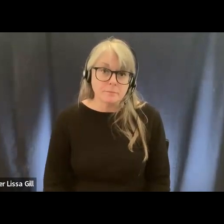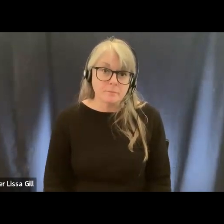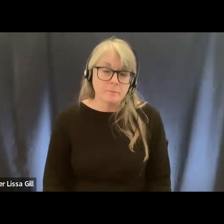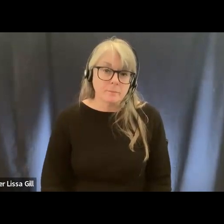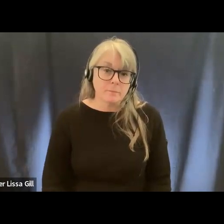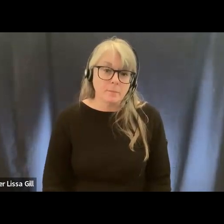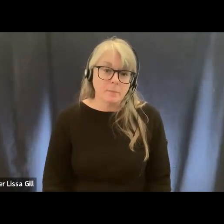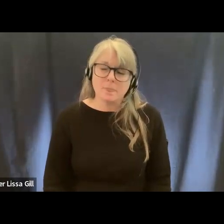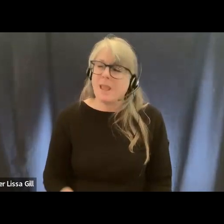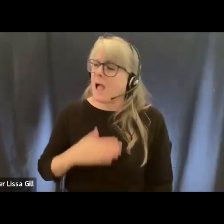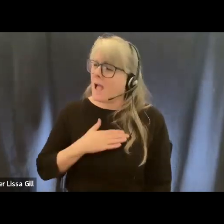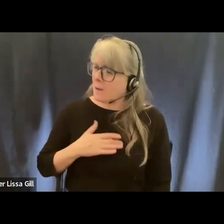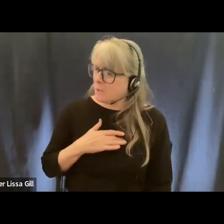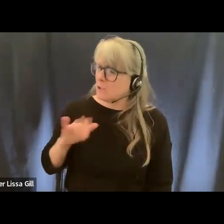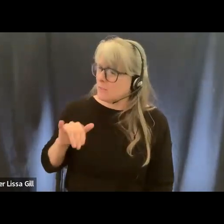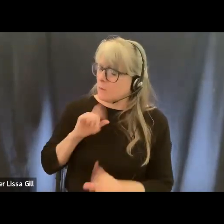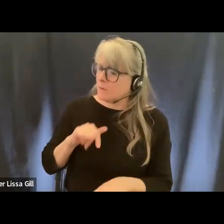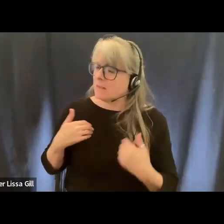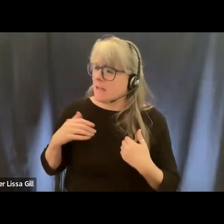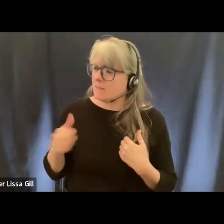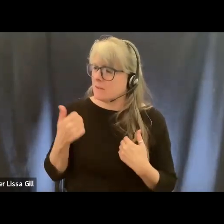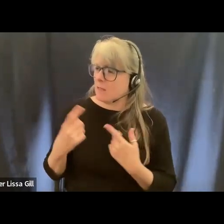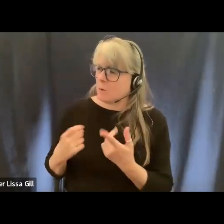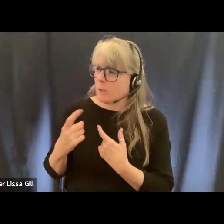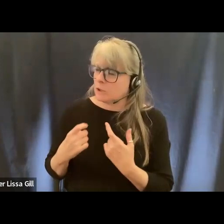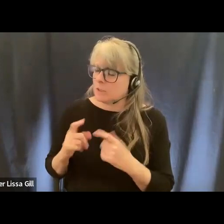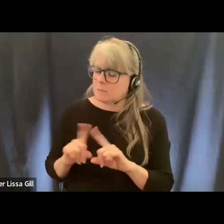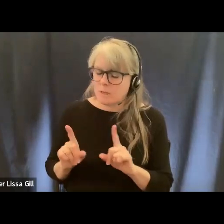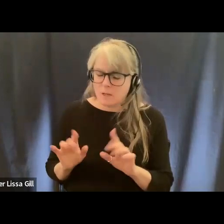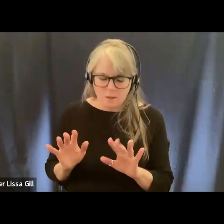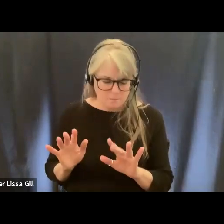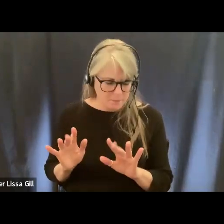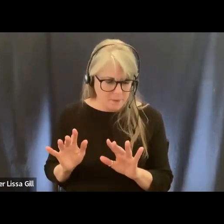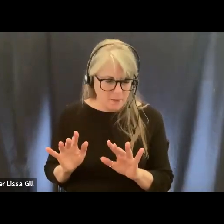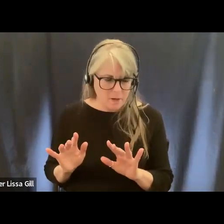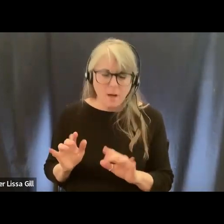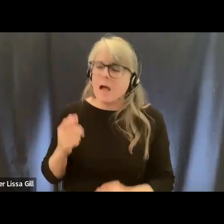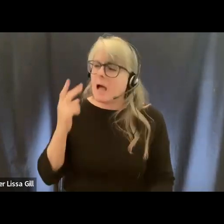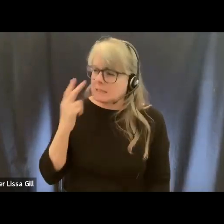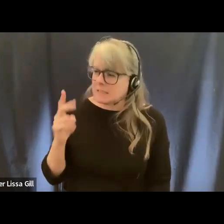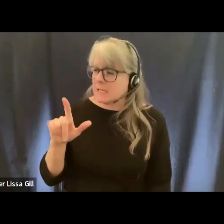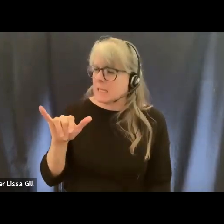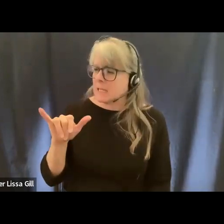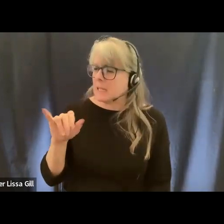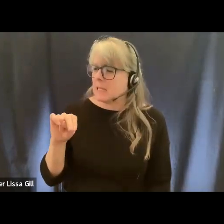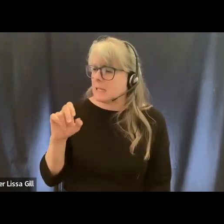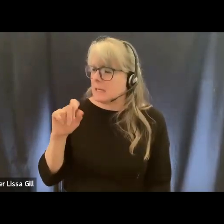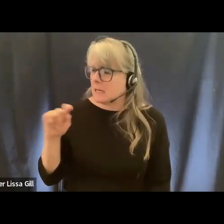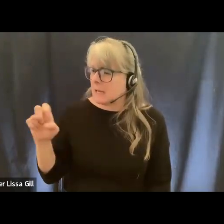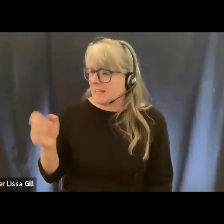I appreciate you get that response. We have some other questions, but, oh, and I see, as actually asking the question that I was gonna ask.